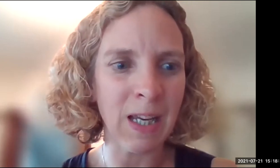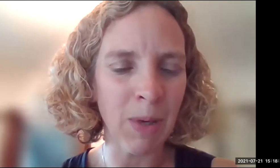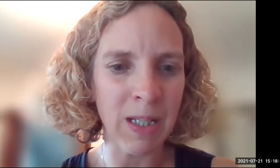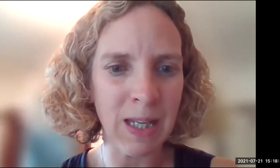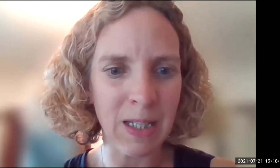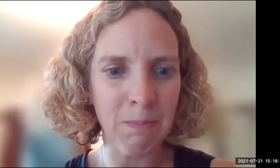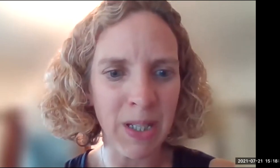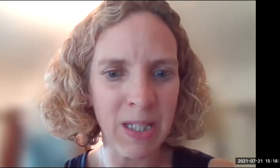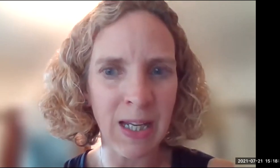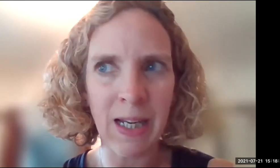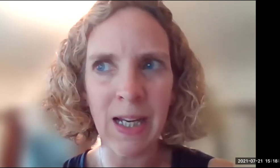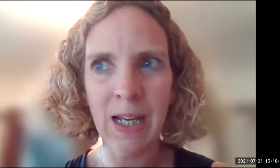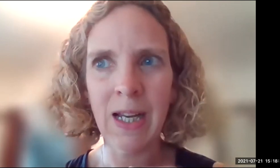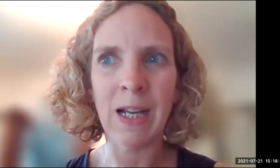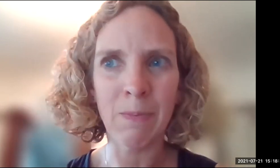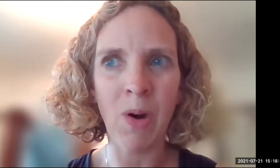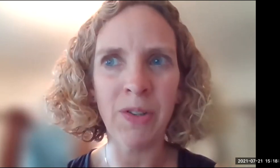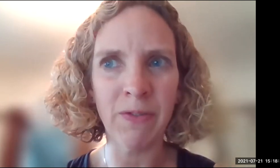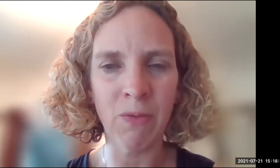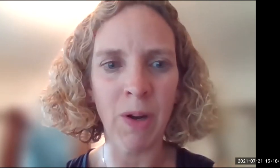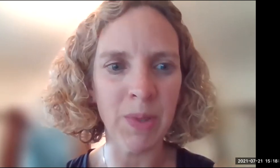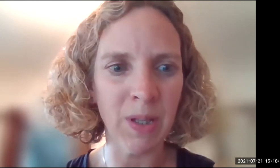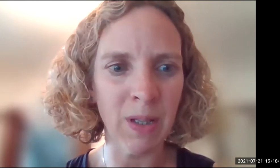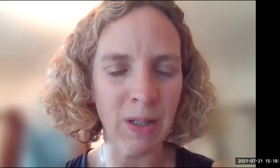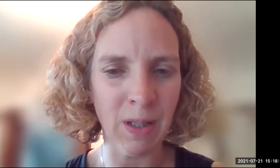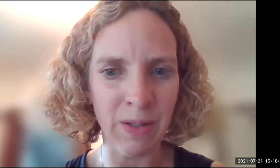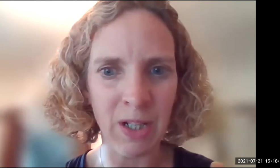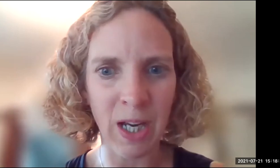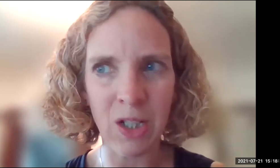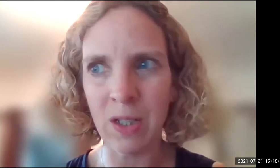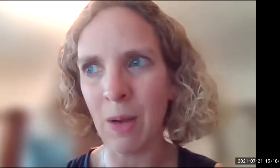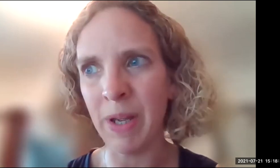either. So we will be sharing the recording of this session during